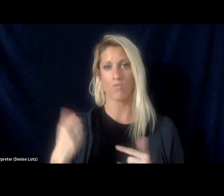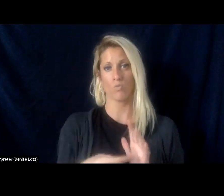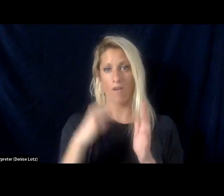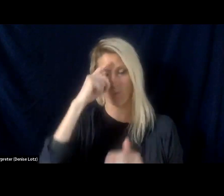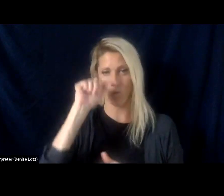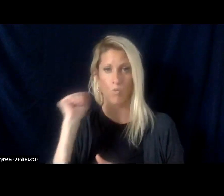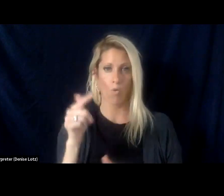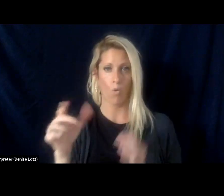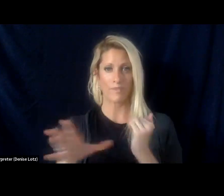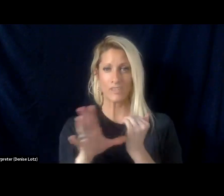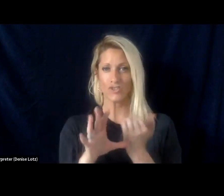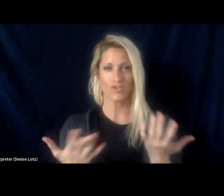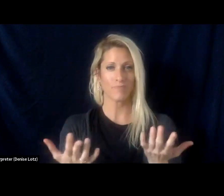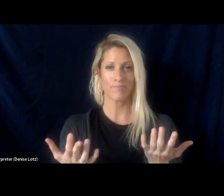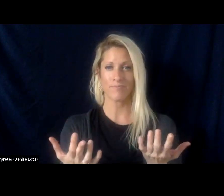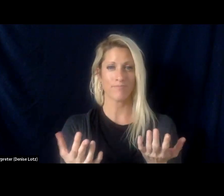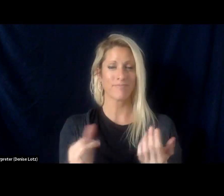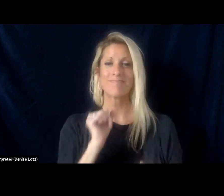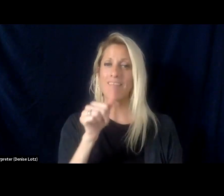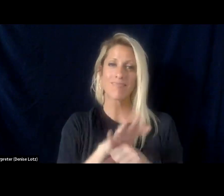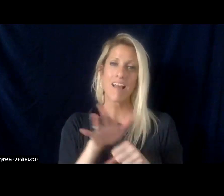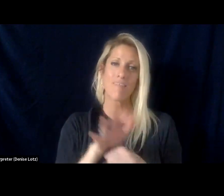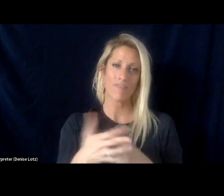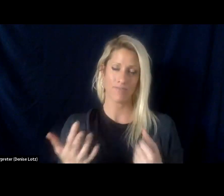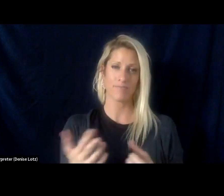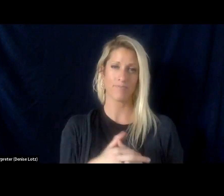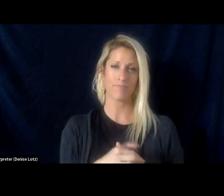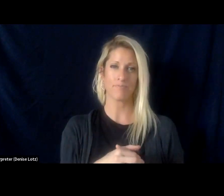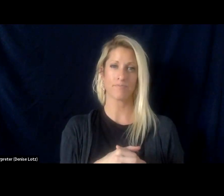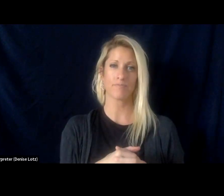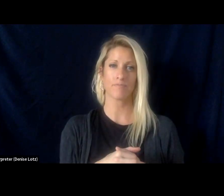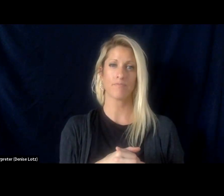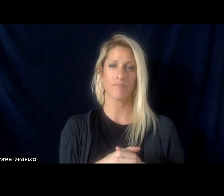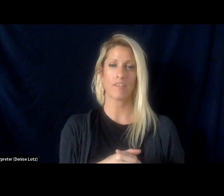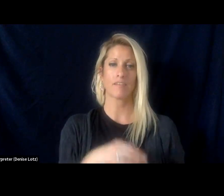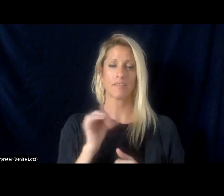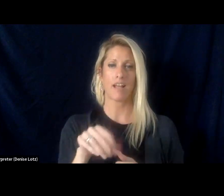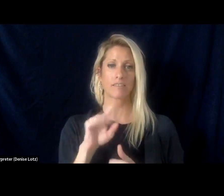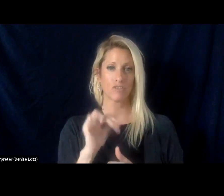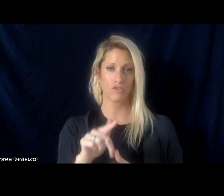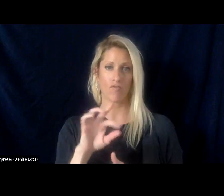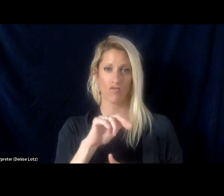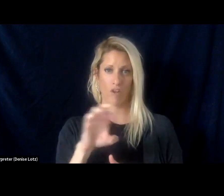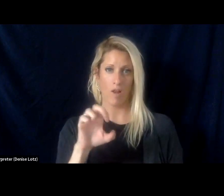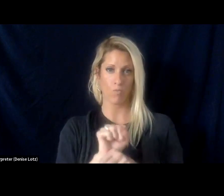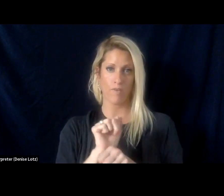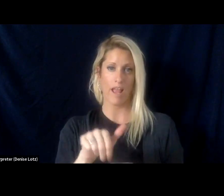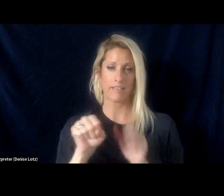just not. It's not enough the digital literacy framework that the state put out in 2021 has